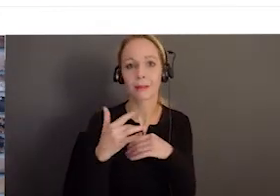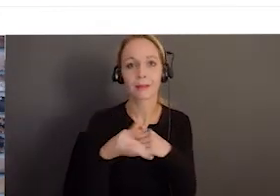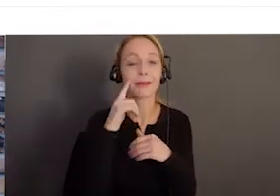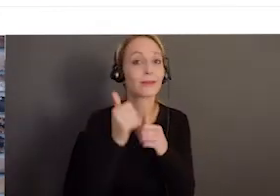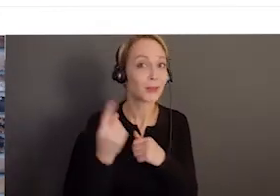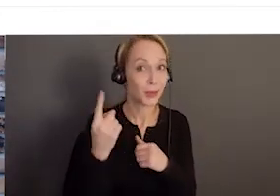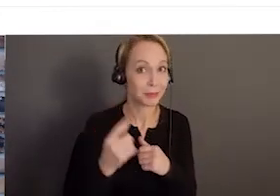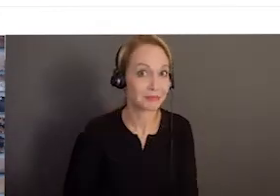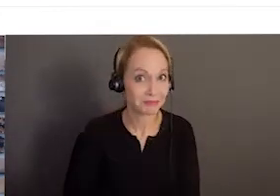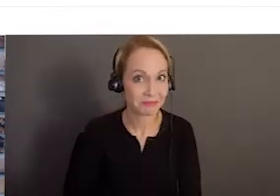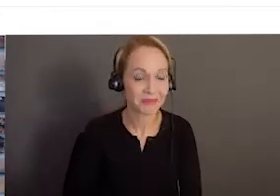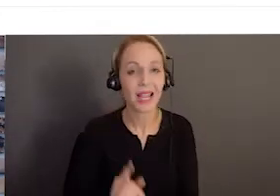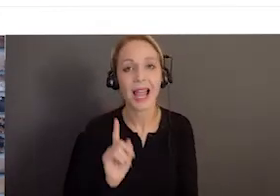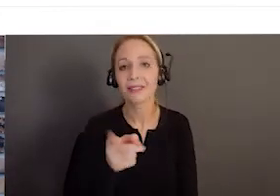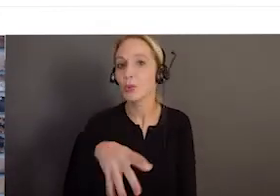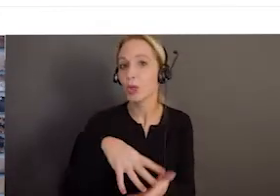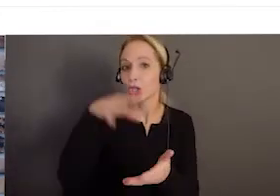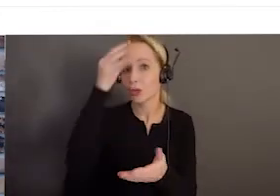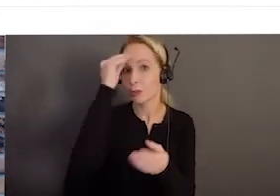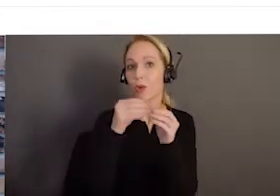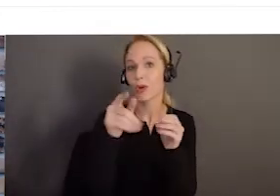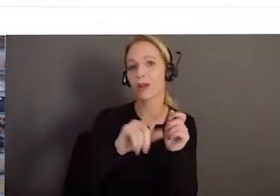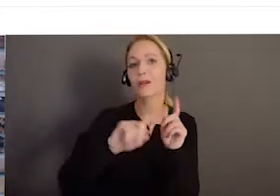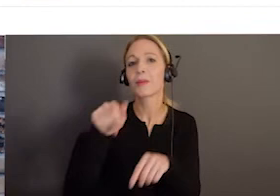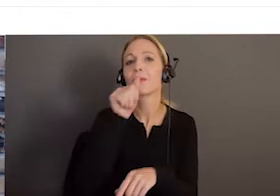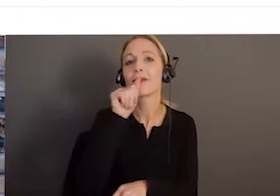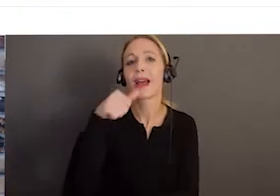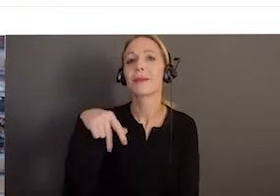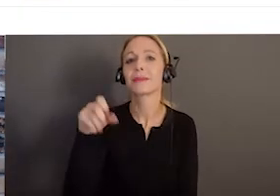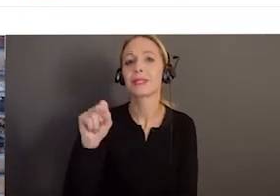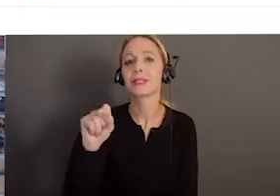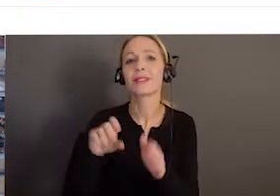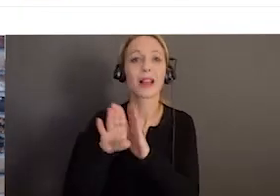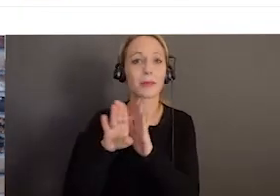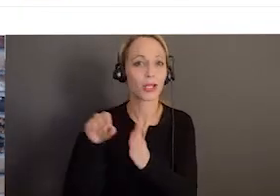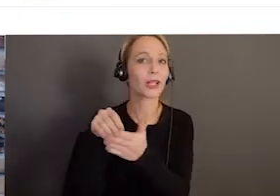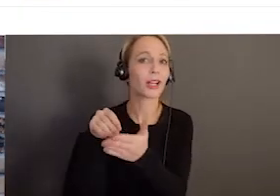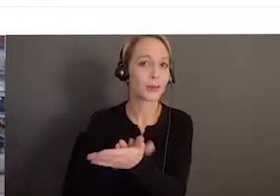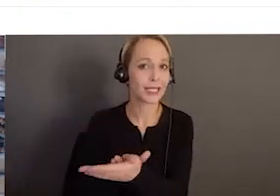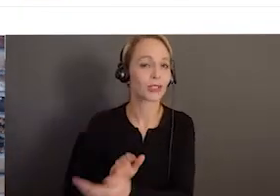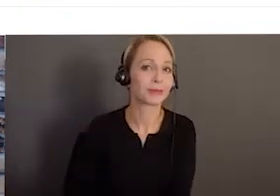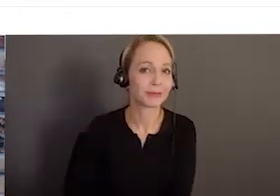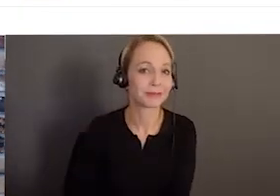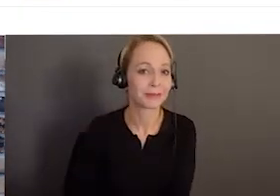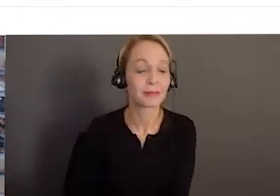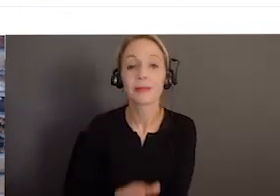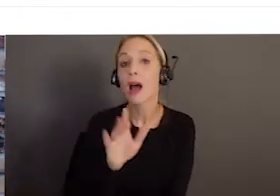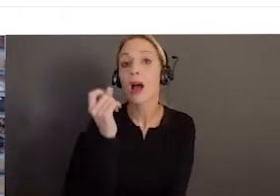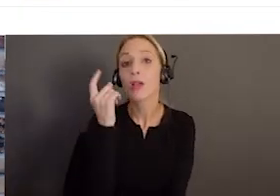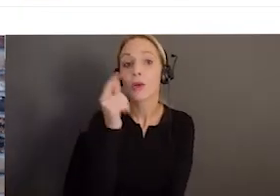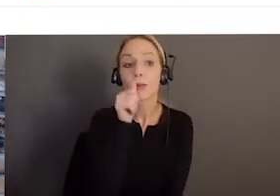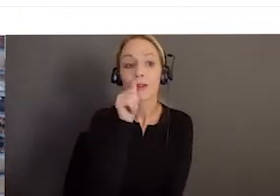PRIVATE APP IS AVAILABLE FOR EVERYONE AND TO LEARN MORE VISIT THE WEBSITE.